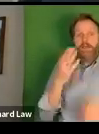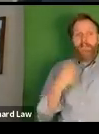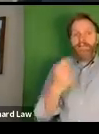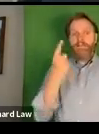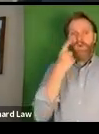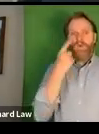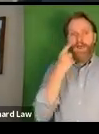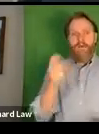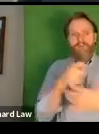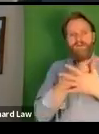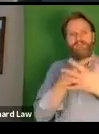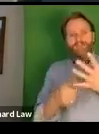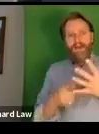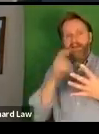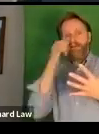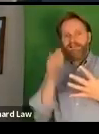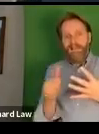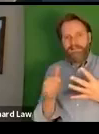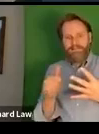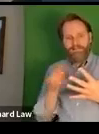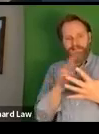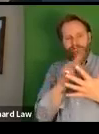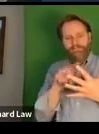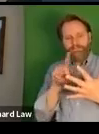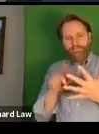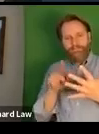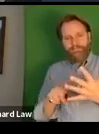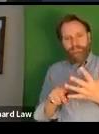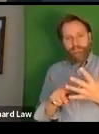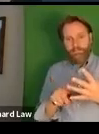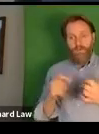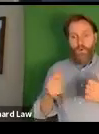because when the five tests come out over the coming days what I want